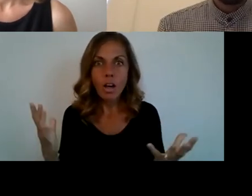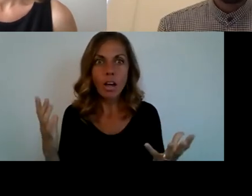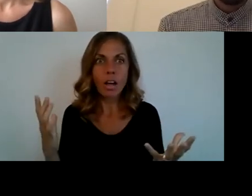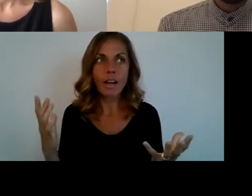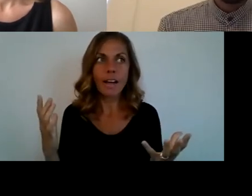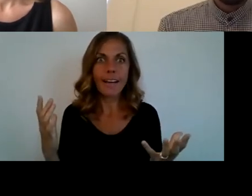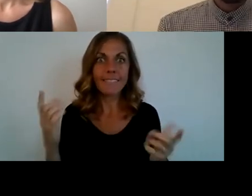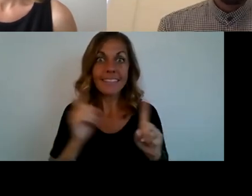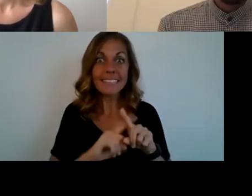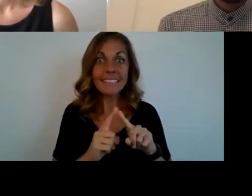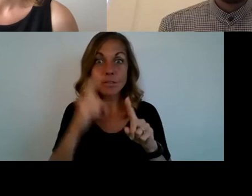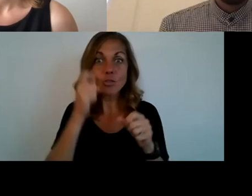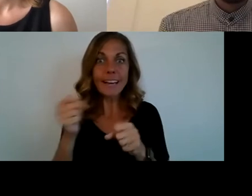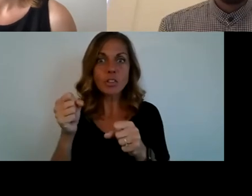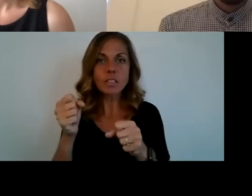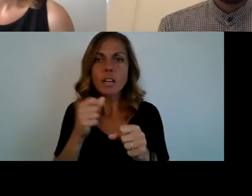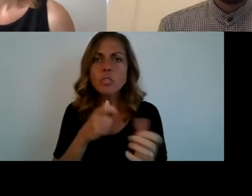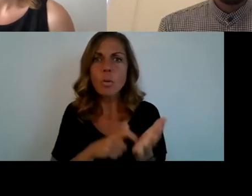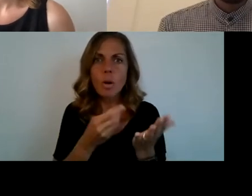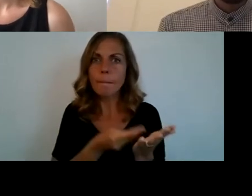It's really thinking through strategically, like, okay, so, what are the assets in my